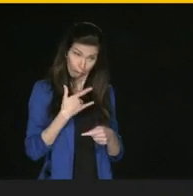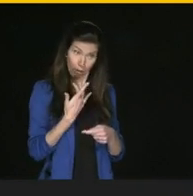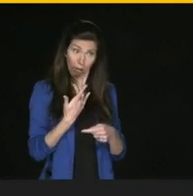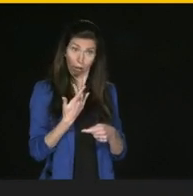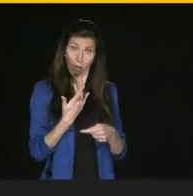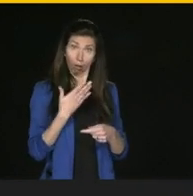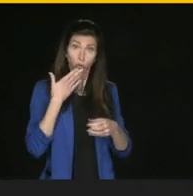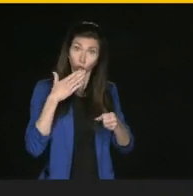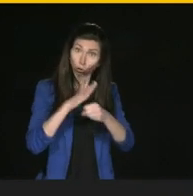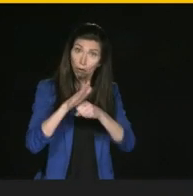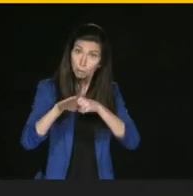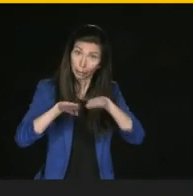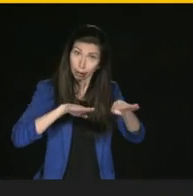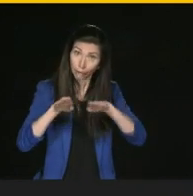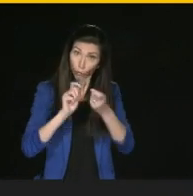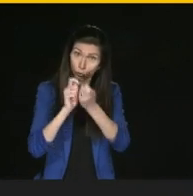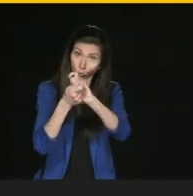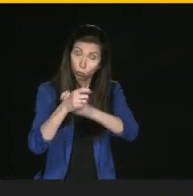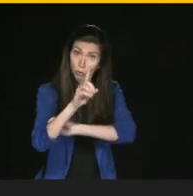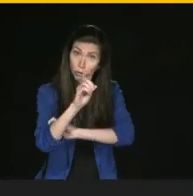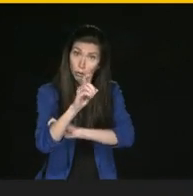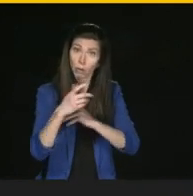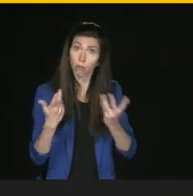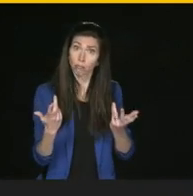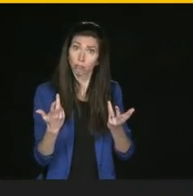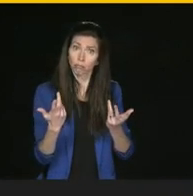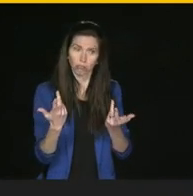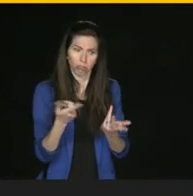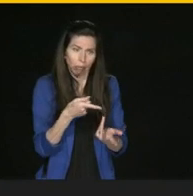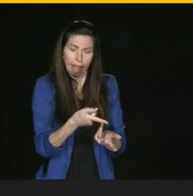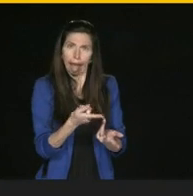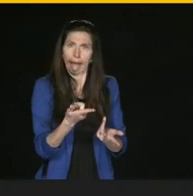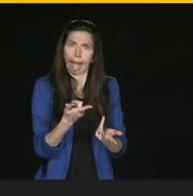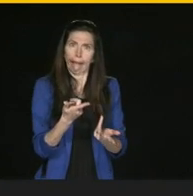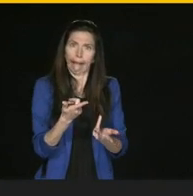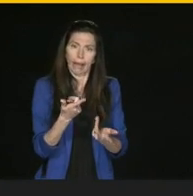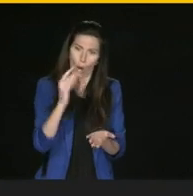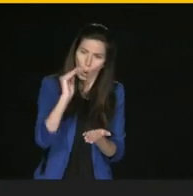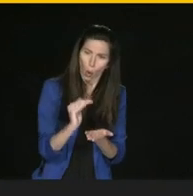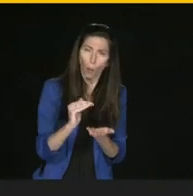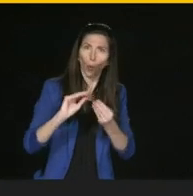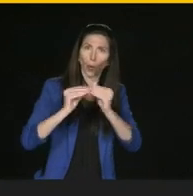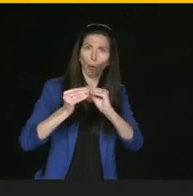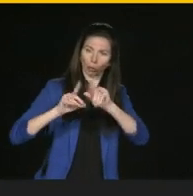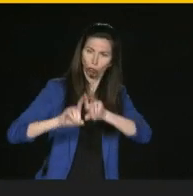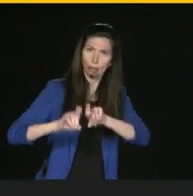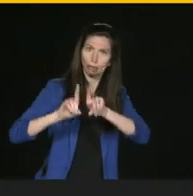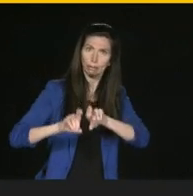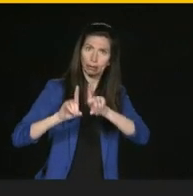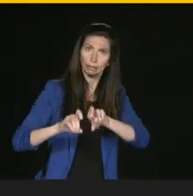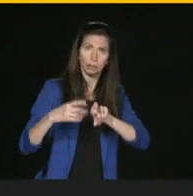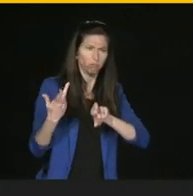APPROXIMATING AS BEING NEEDED, GIVEN THAT THEY HAVE THE LOW